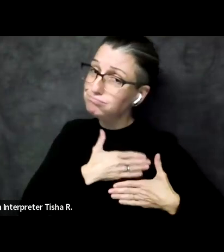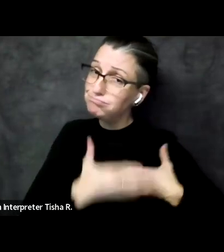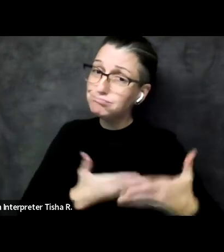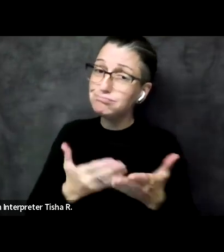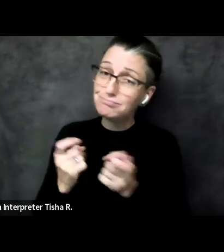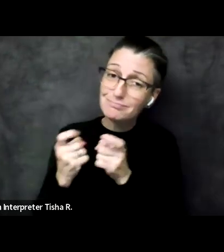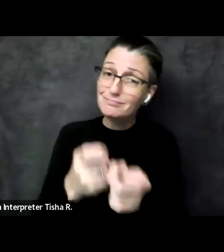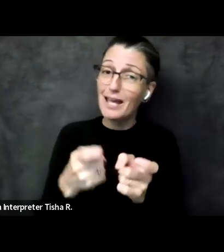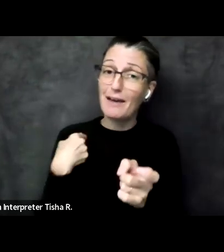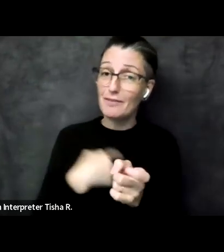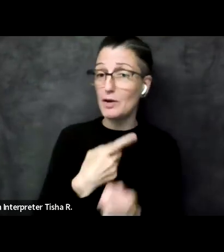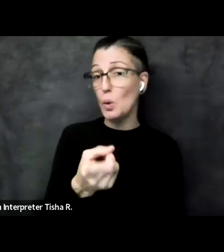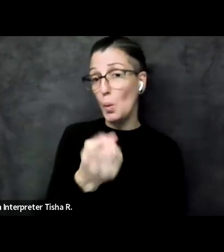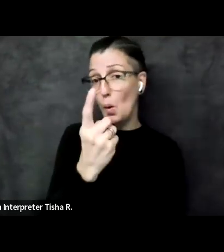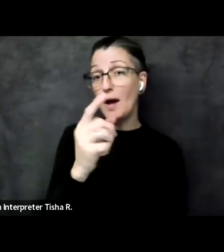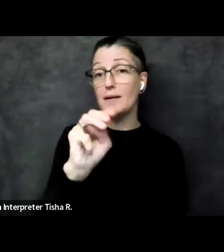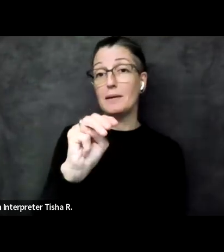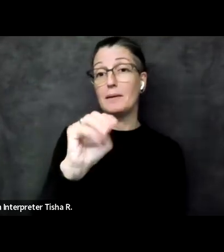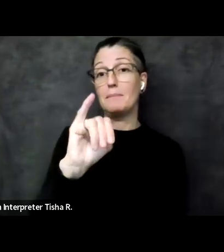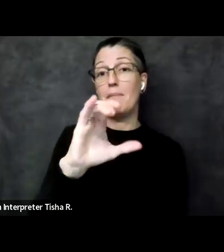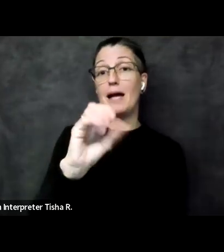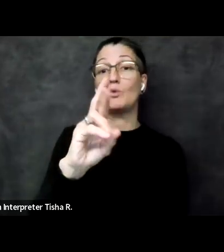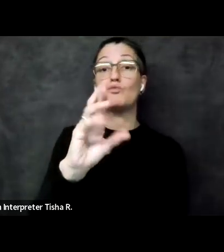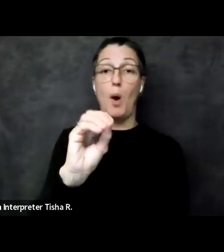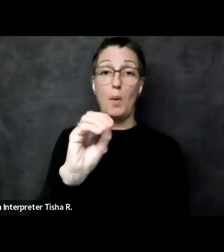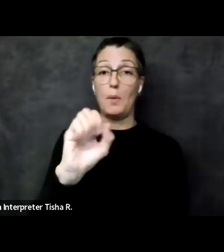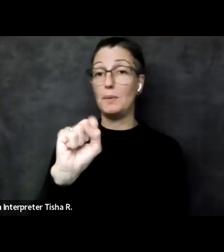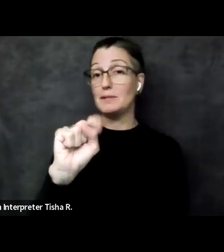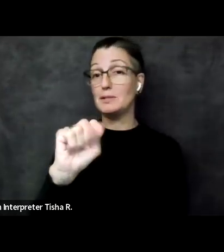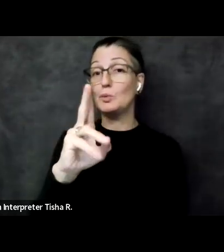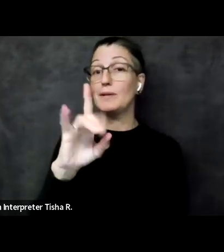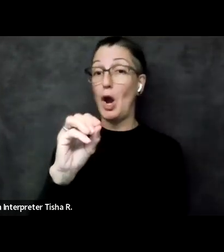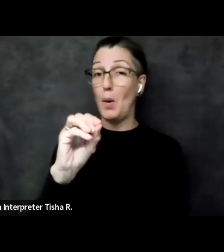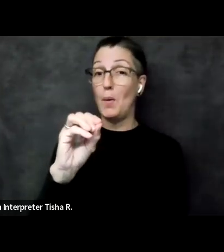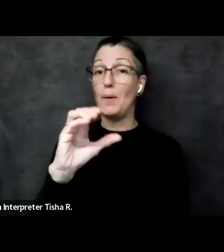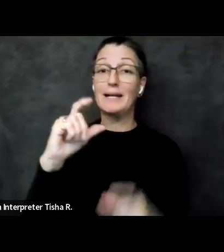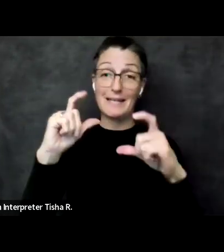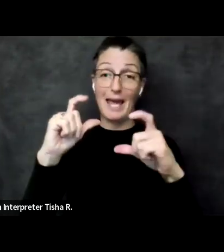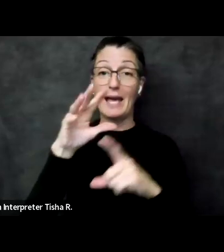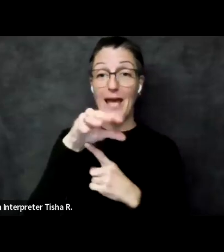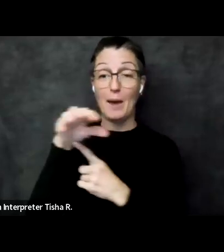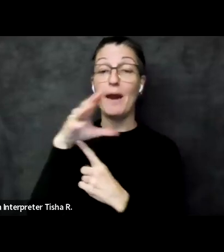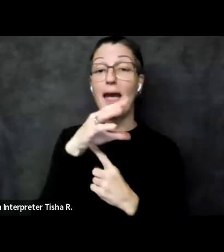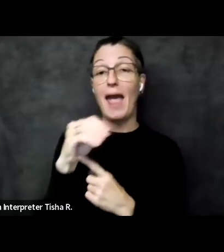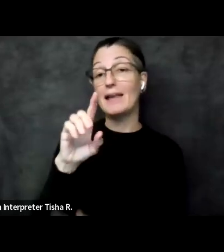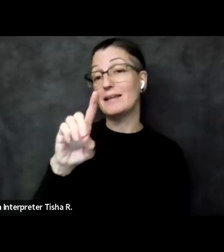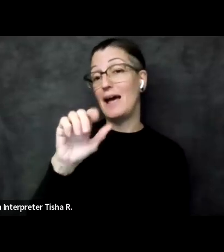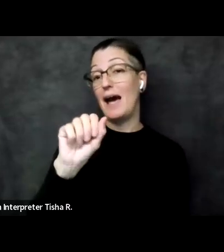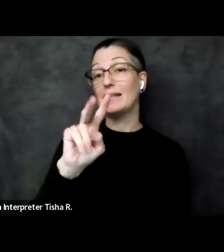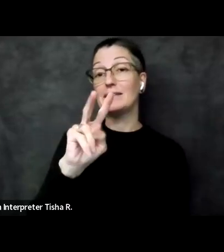one micro studio camera and a DaVinci resolve studio license to raffle off.